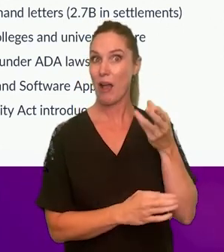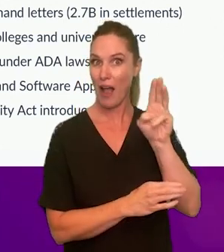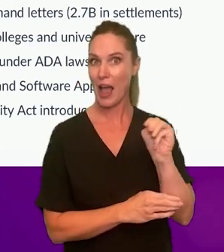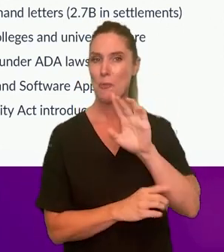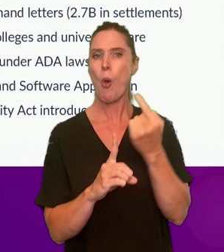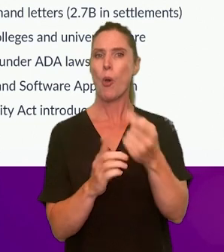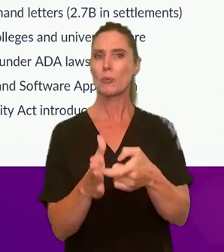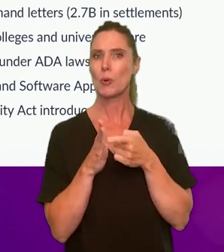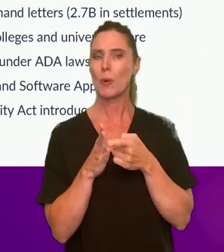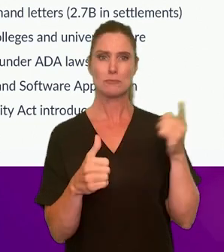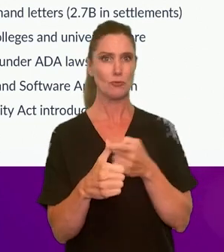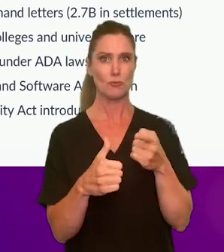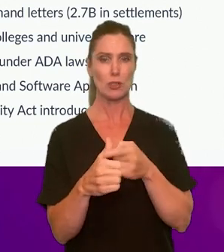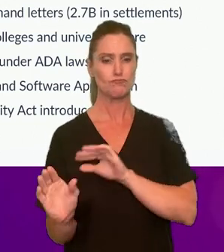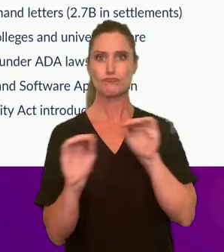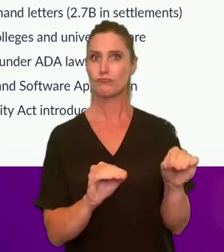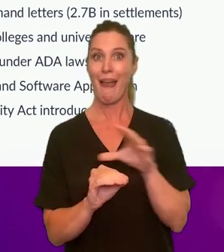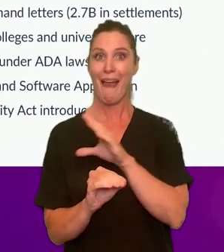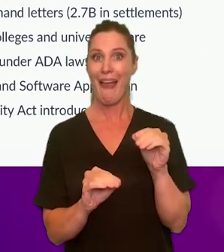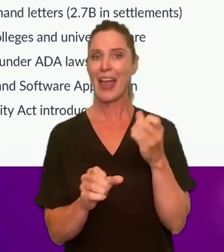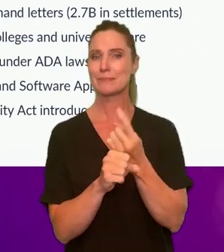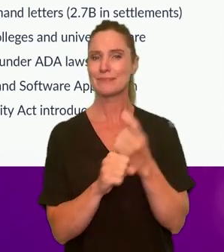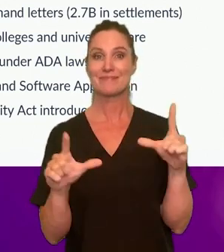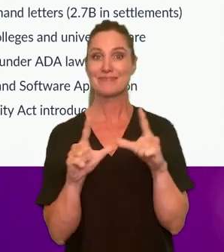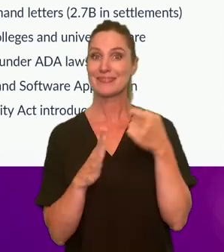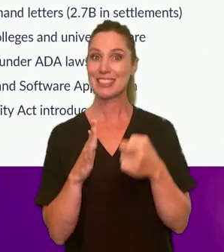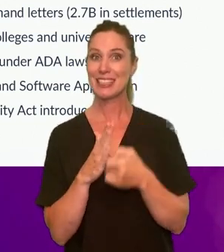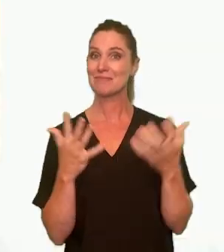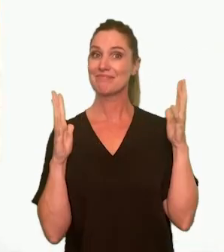only requires an initial implementation and yearly licensing fee.